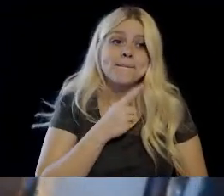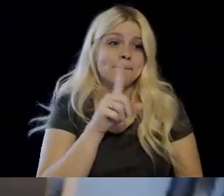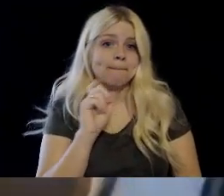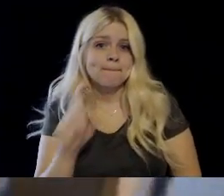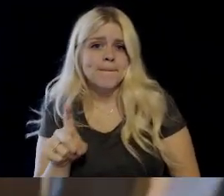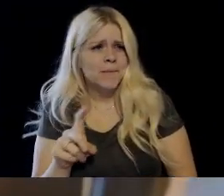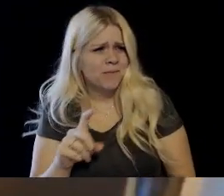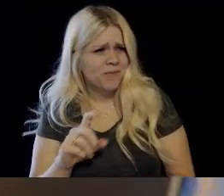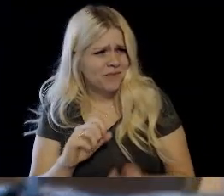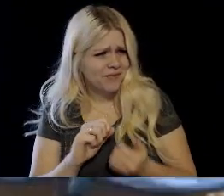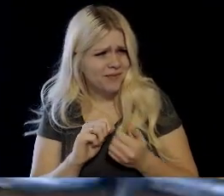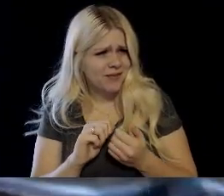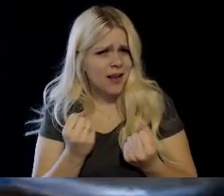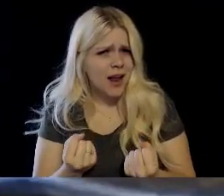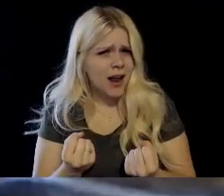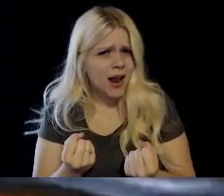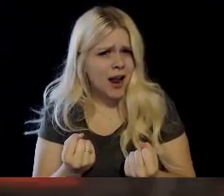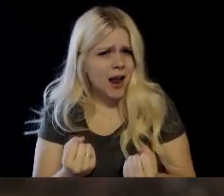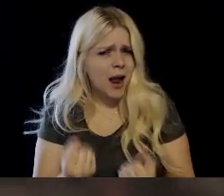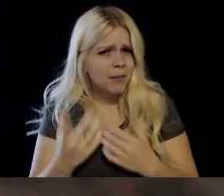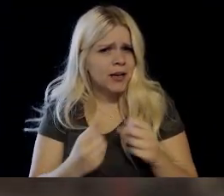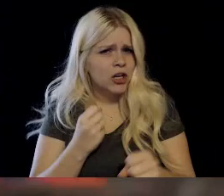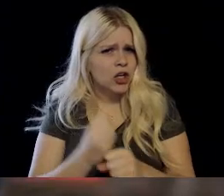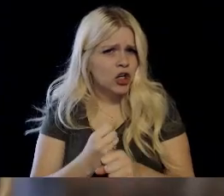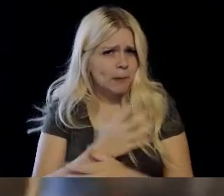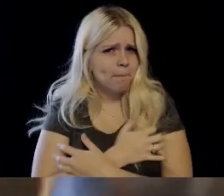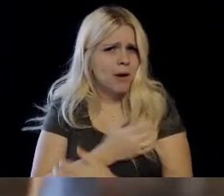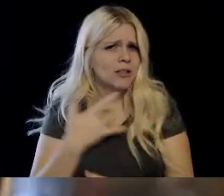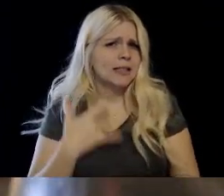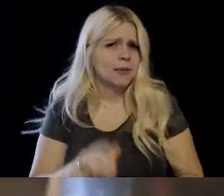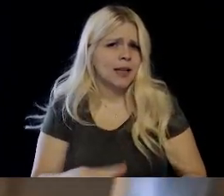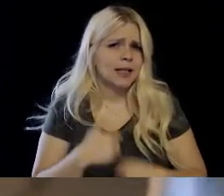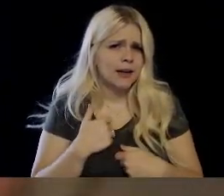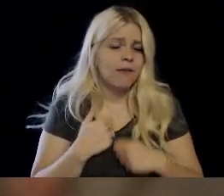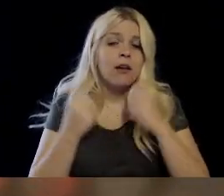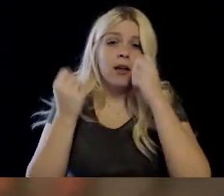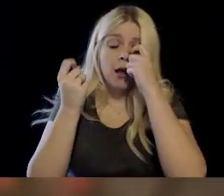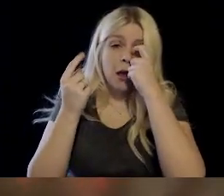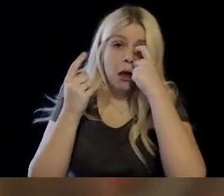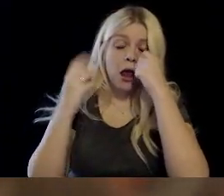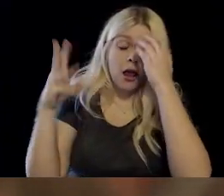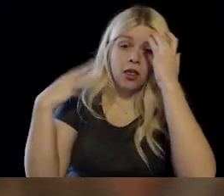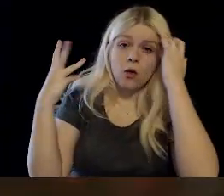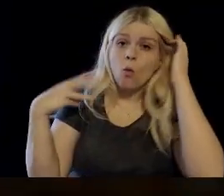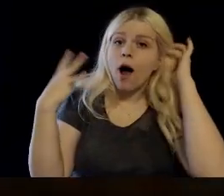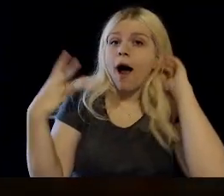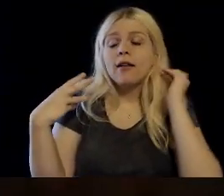Joanne: How long bears live? So, bears in the wild - most species, maybe into their